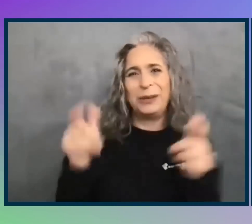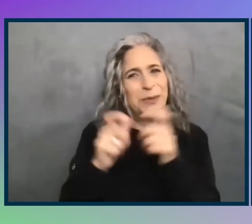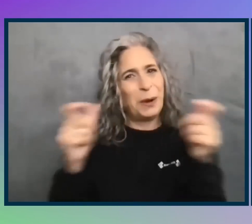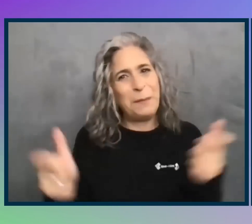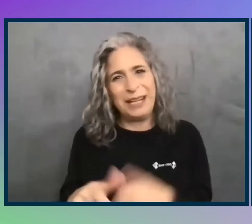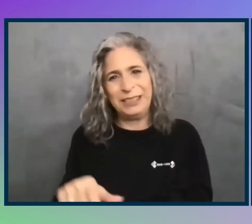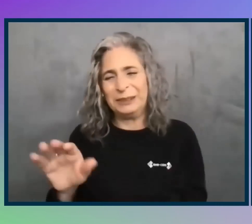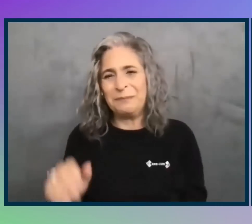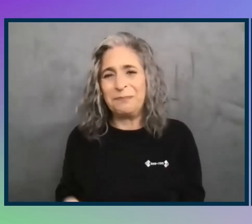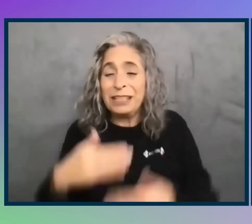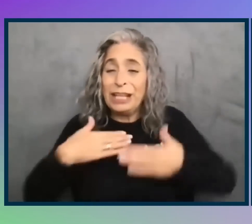[Preety] Enjoy axe-con.